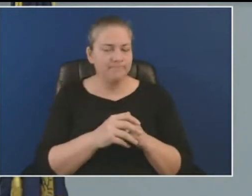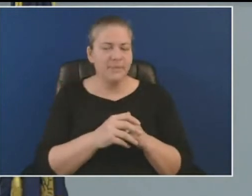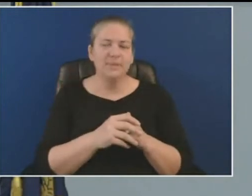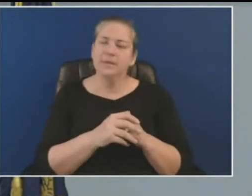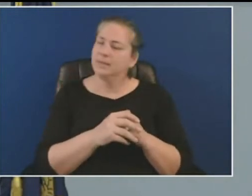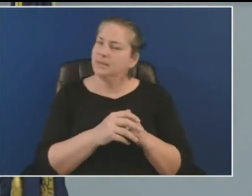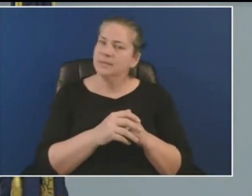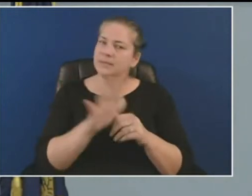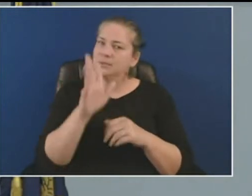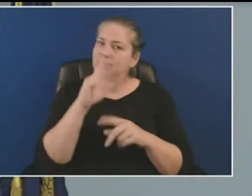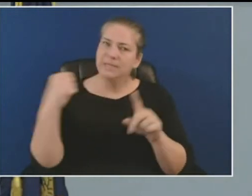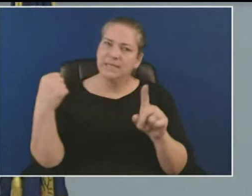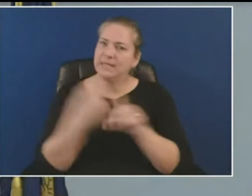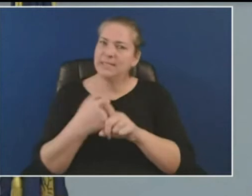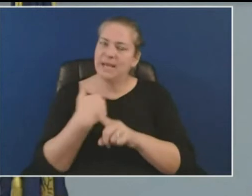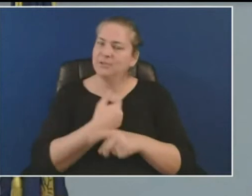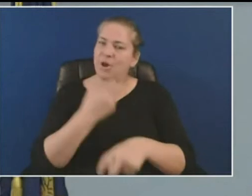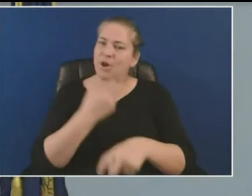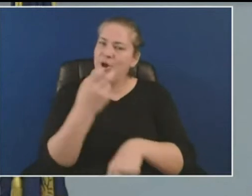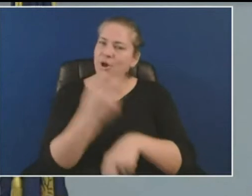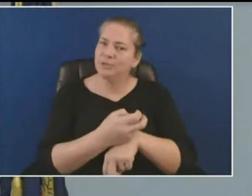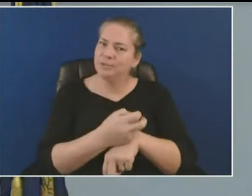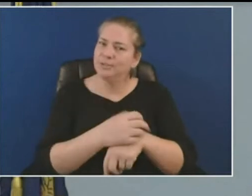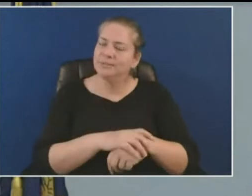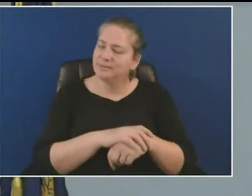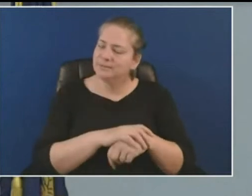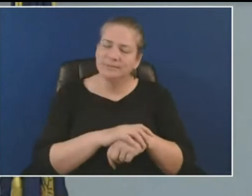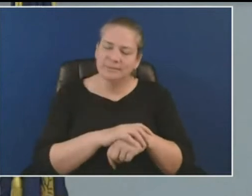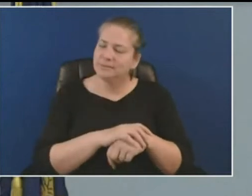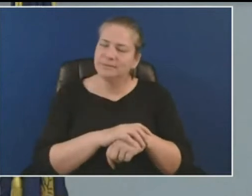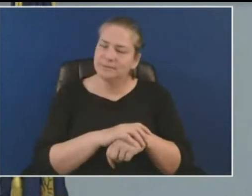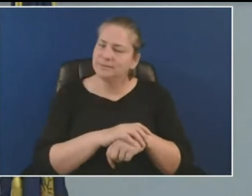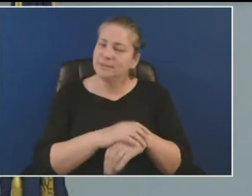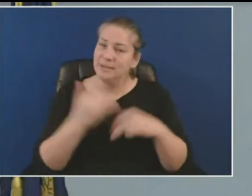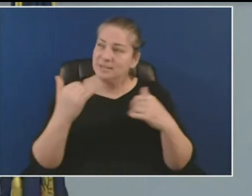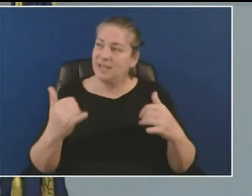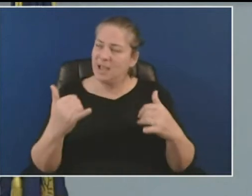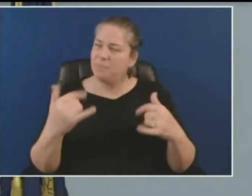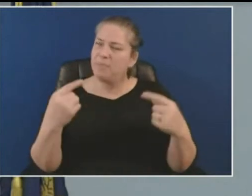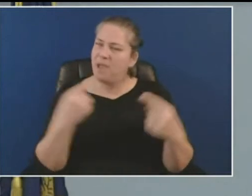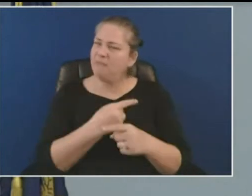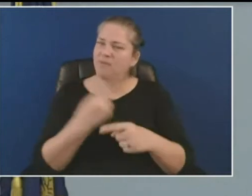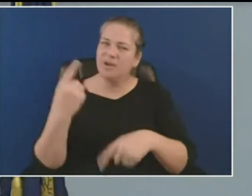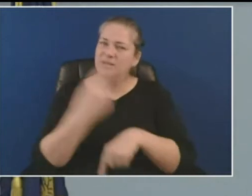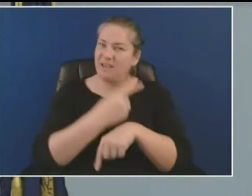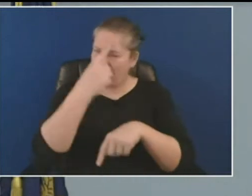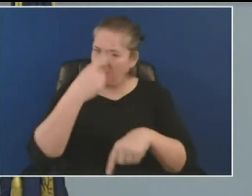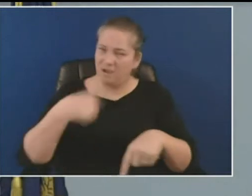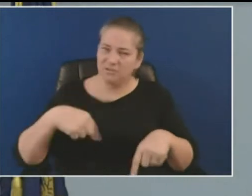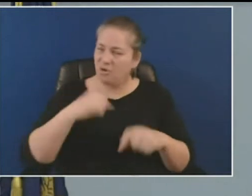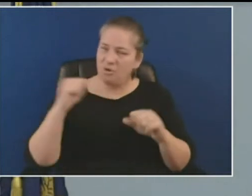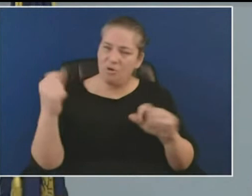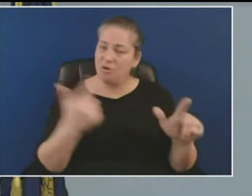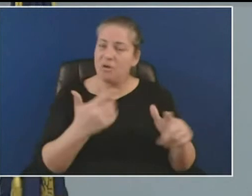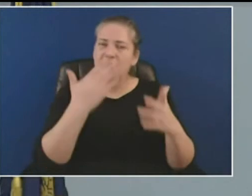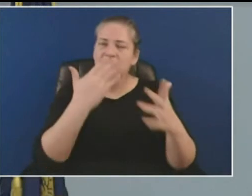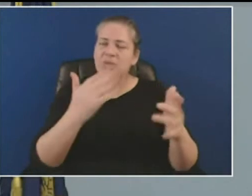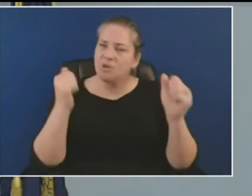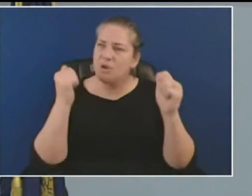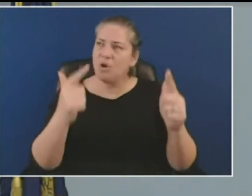Today it's been. A really painful day I know for all of us. I want to thank everybody who's out there who's going to continue to be out there.